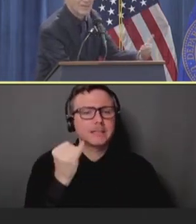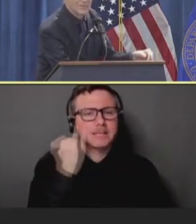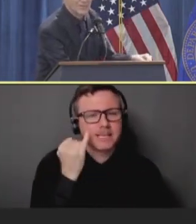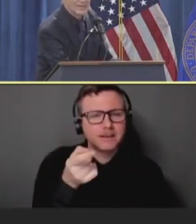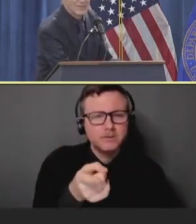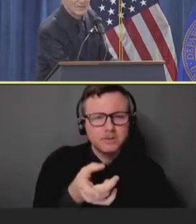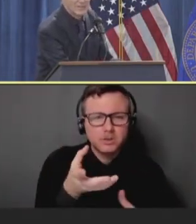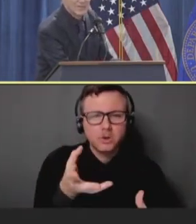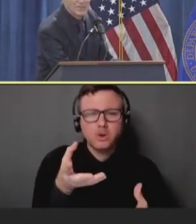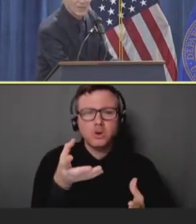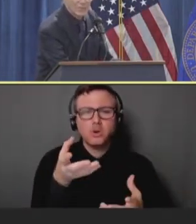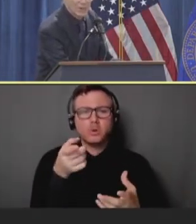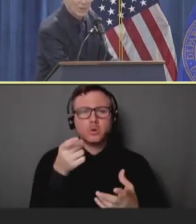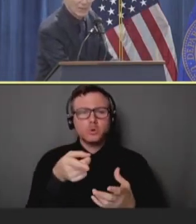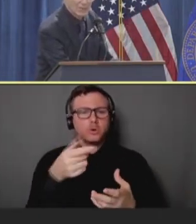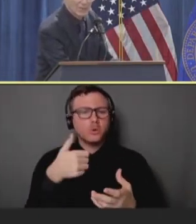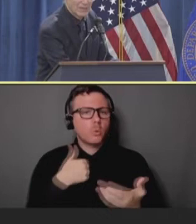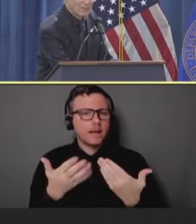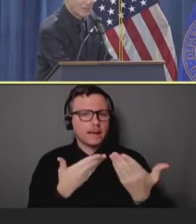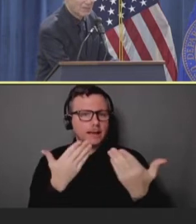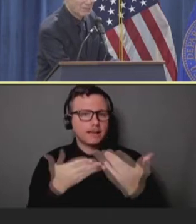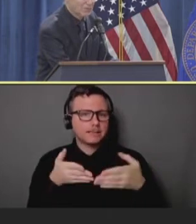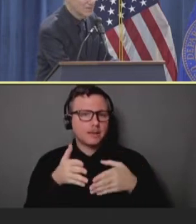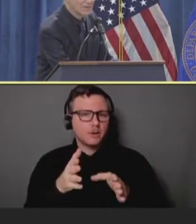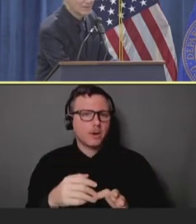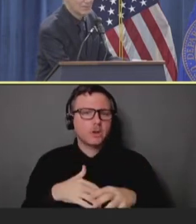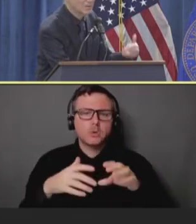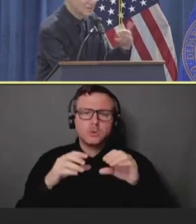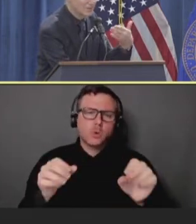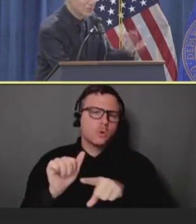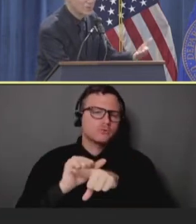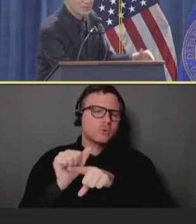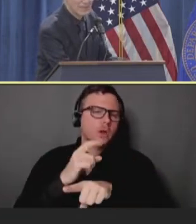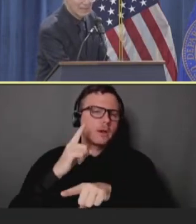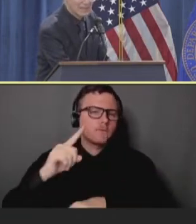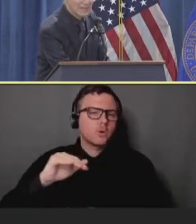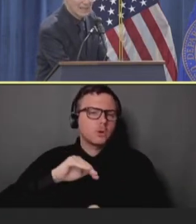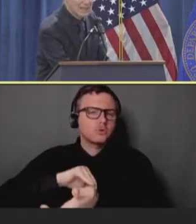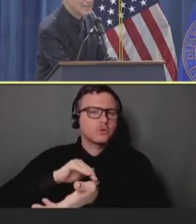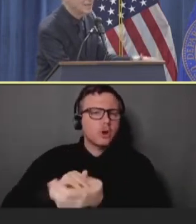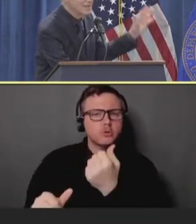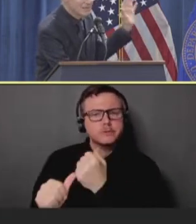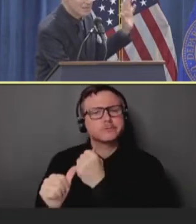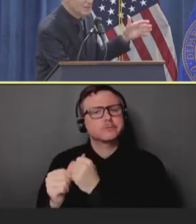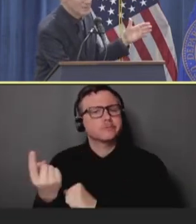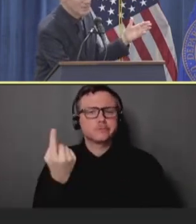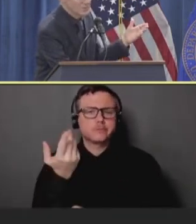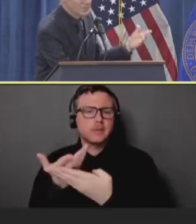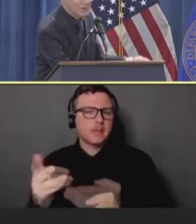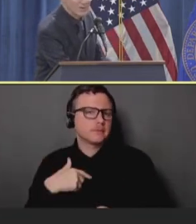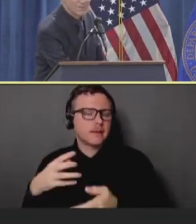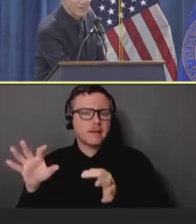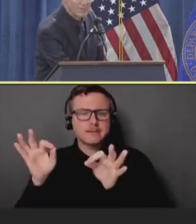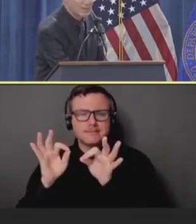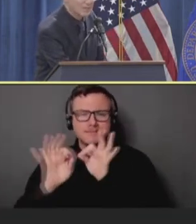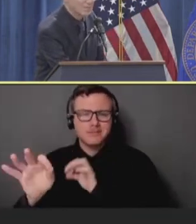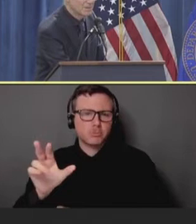vaccines in a convenient way without trained medical personnel the ability to do something easily like that. So, that was something that was very appealing to me.